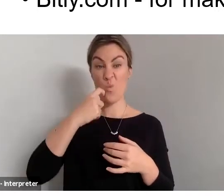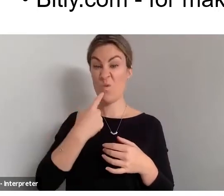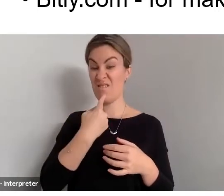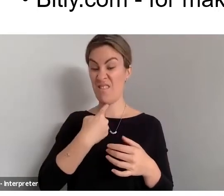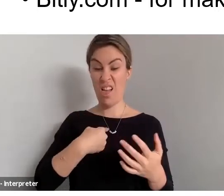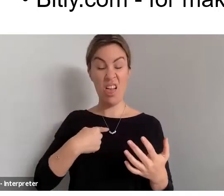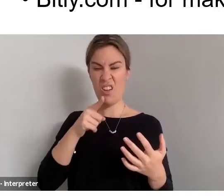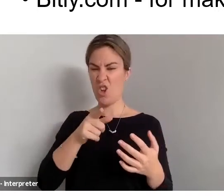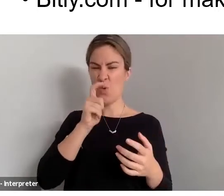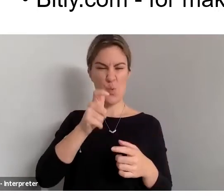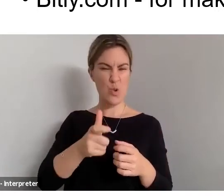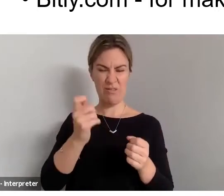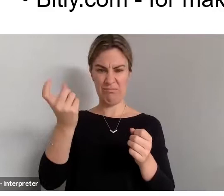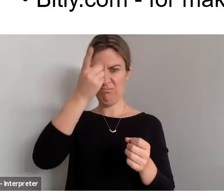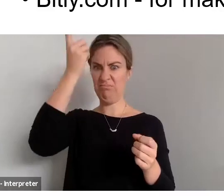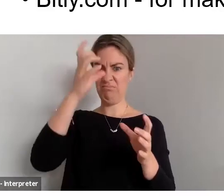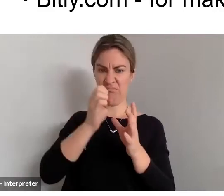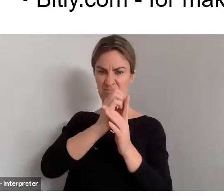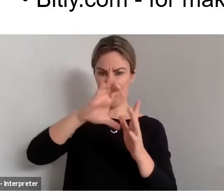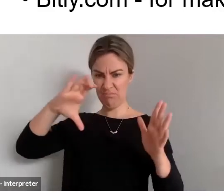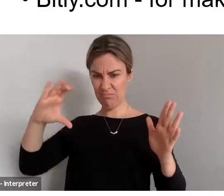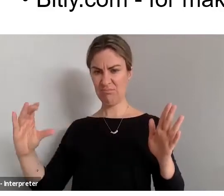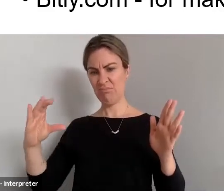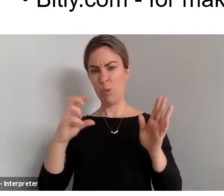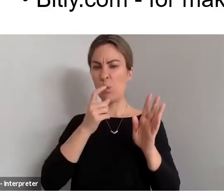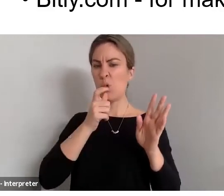And of course Bitly which makes links shorter.